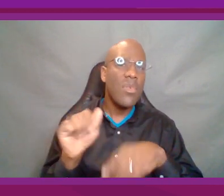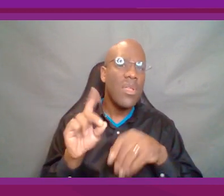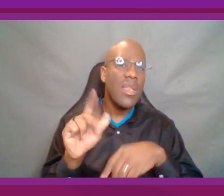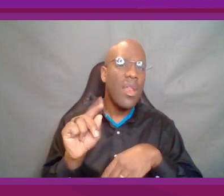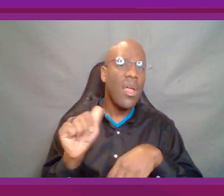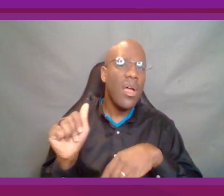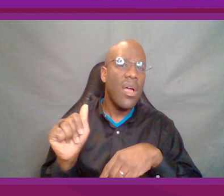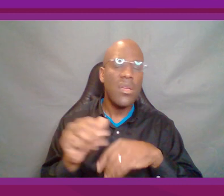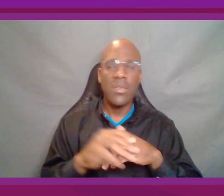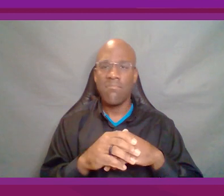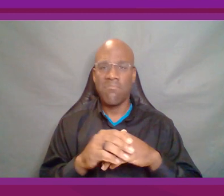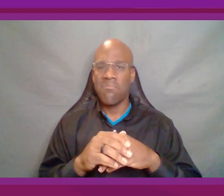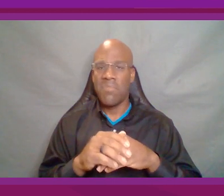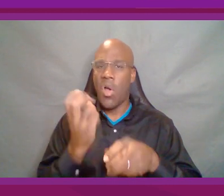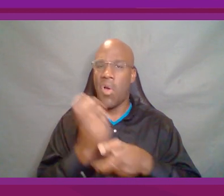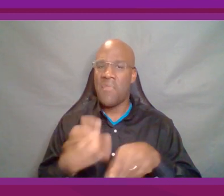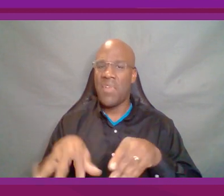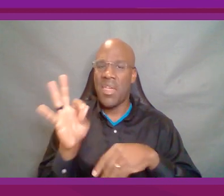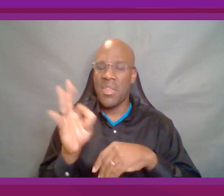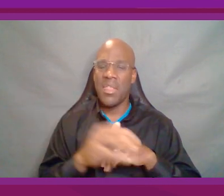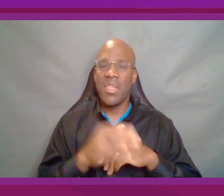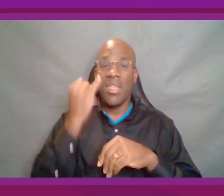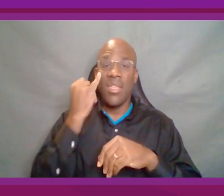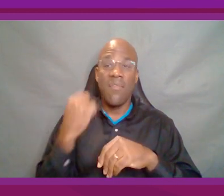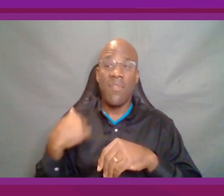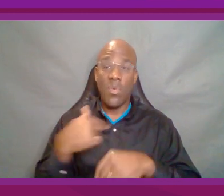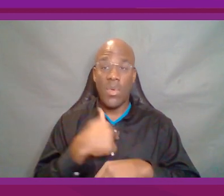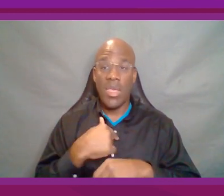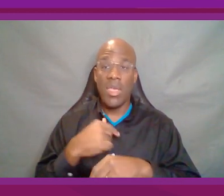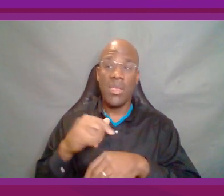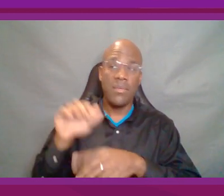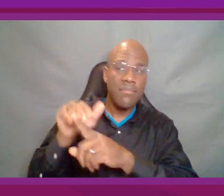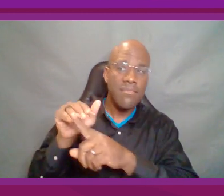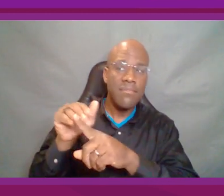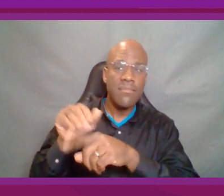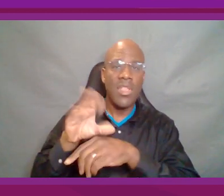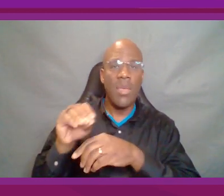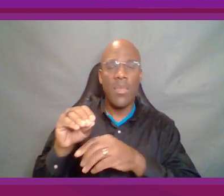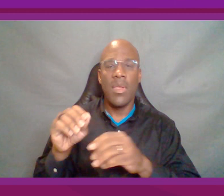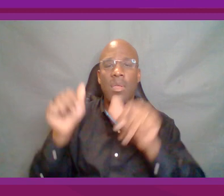company websites. When you post your representation data publicly that's a form of